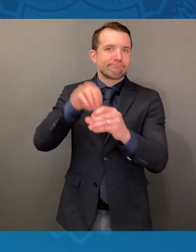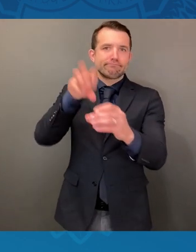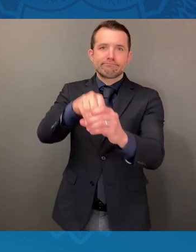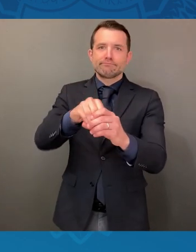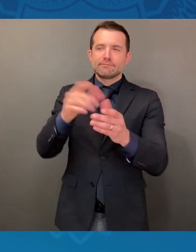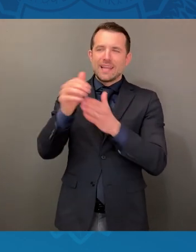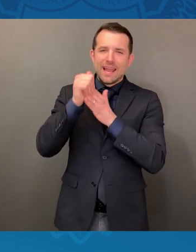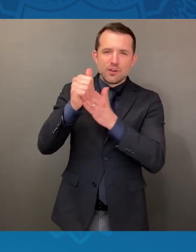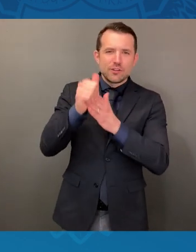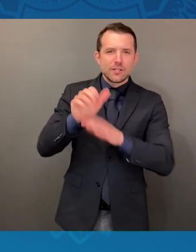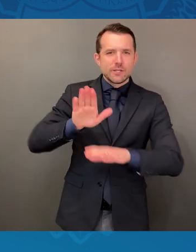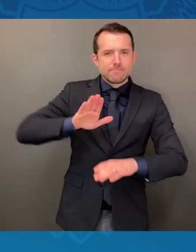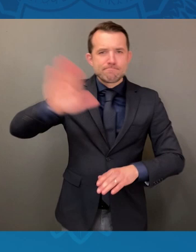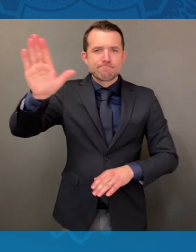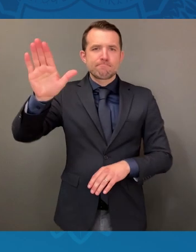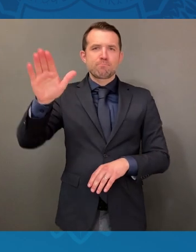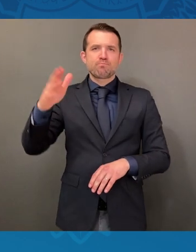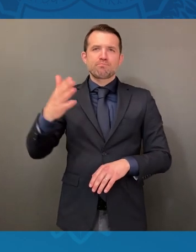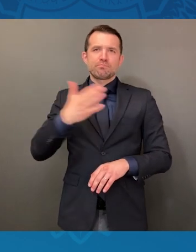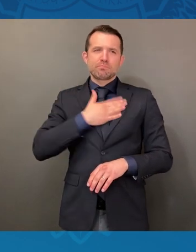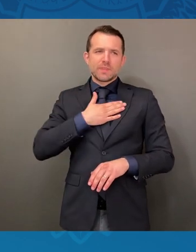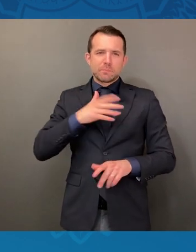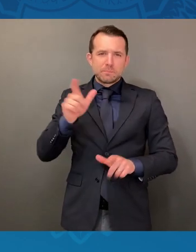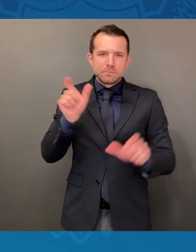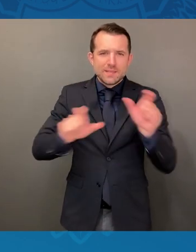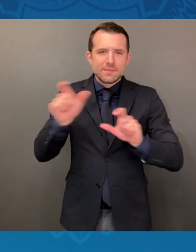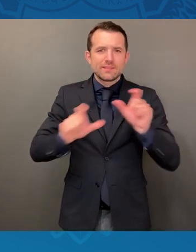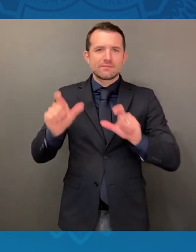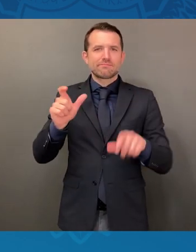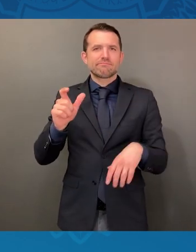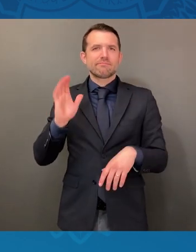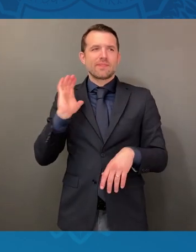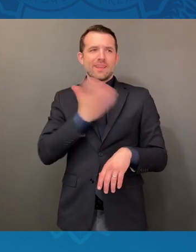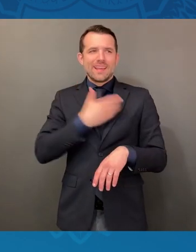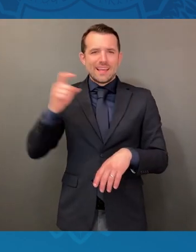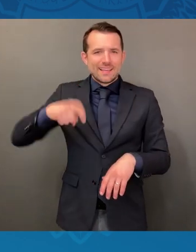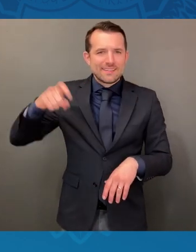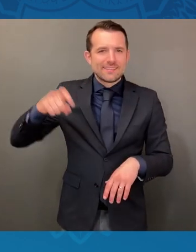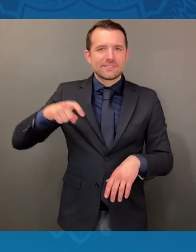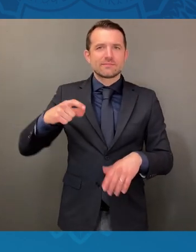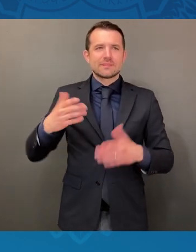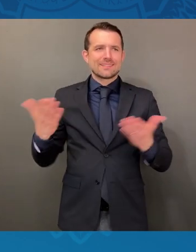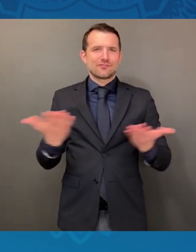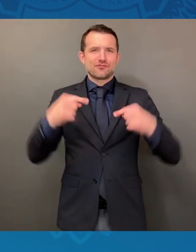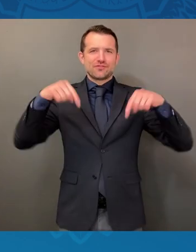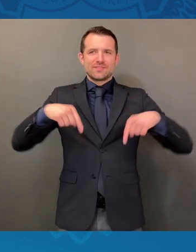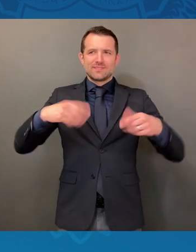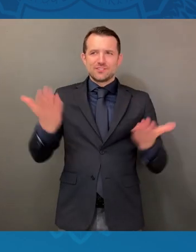but also being a national voice around the needs of folks, be they in rural or urban communities,